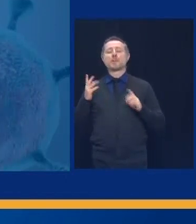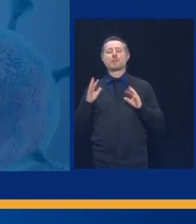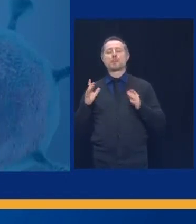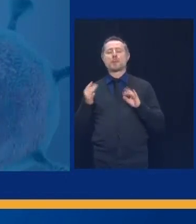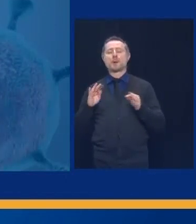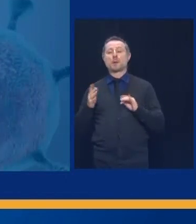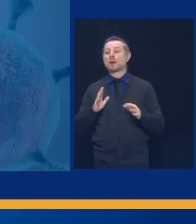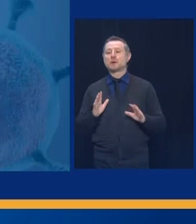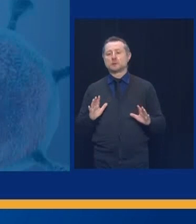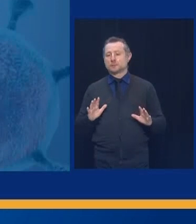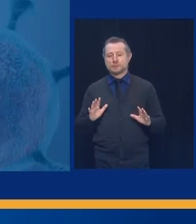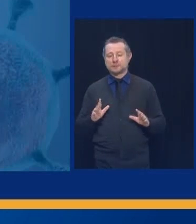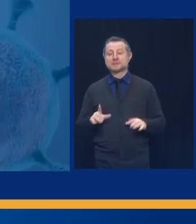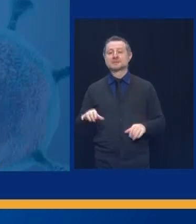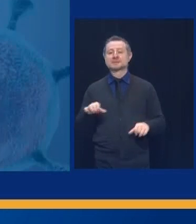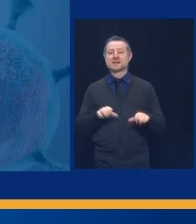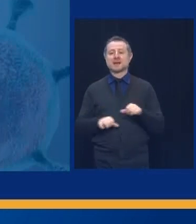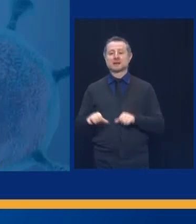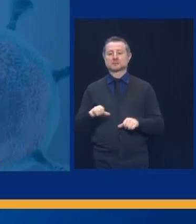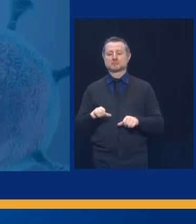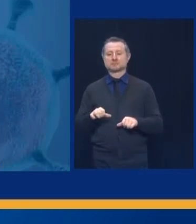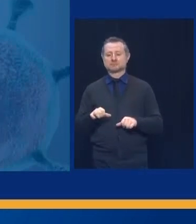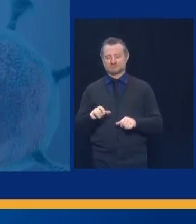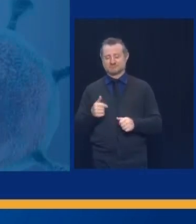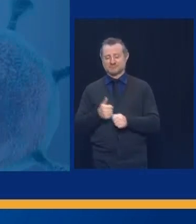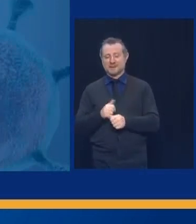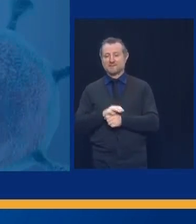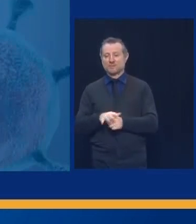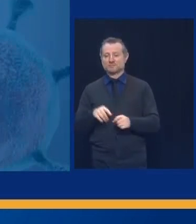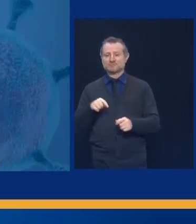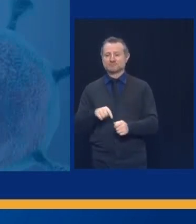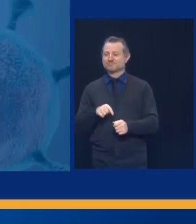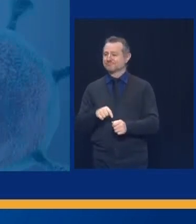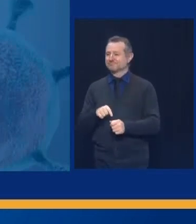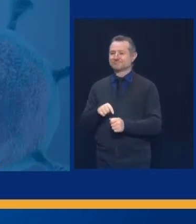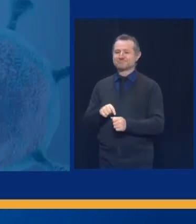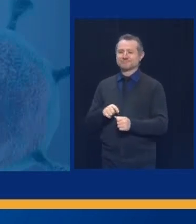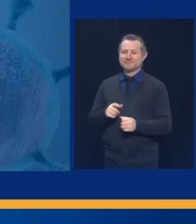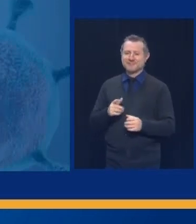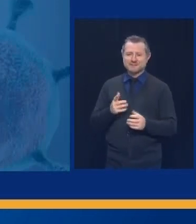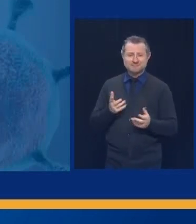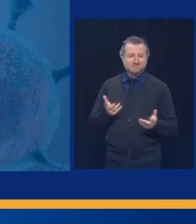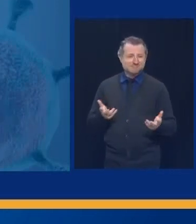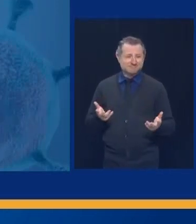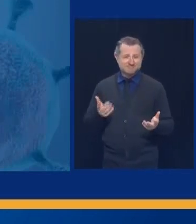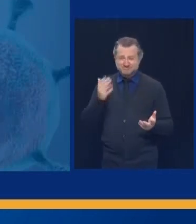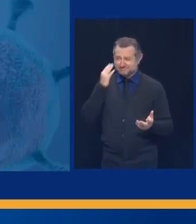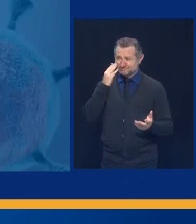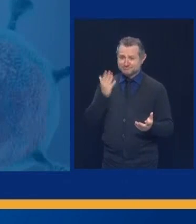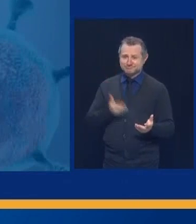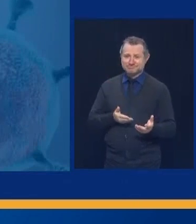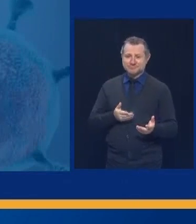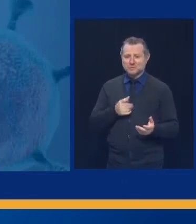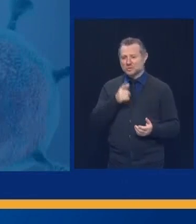YOU'RE DEALING WITH A,hLS VIRUS. KEEP THE POLITICS OVER HERE. YpGg/@1y YOU'RE DEALING WITH A VIRUS AND YOU'RE DEALING WITH LIFE OR 3+23$C%